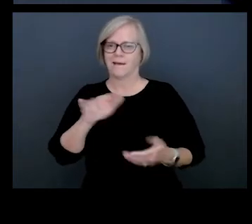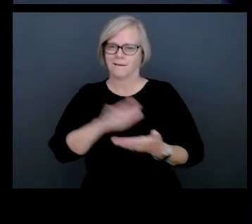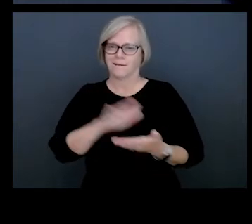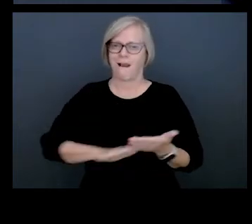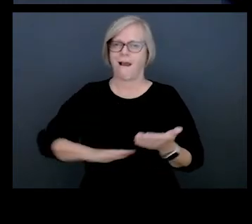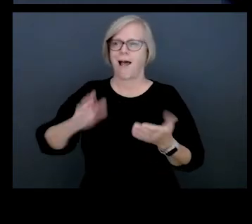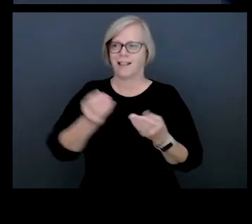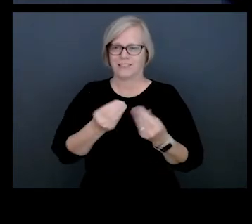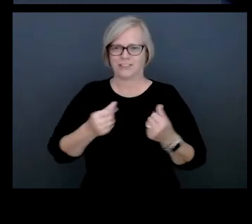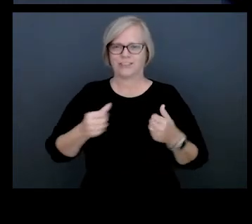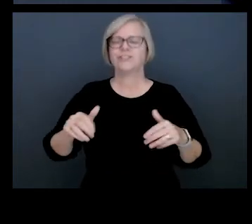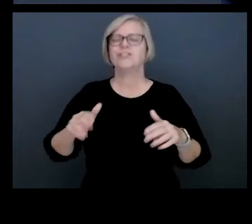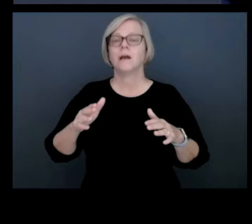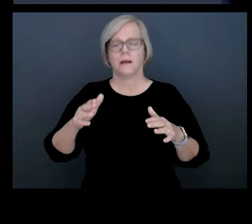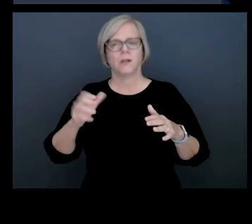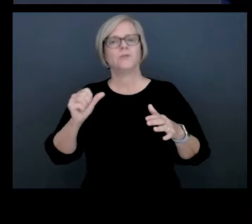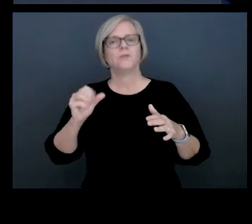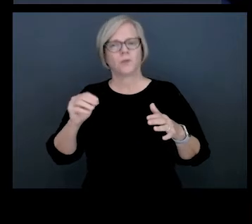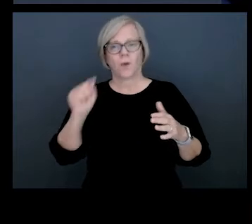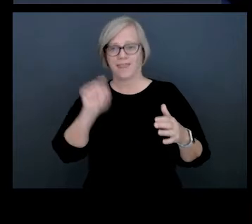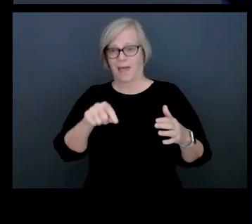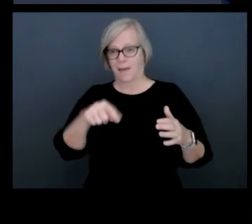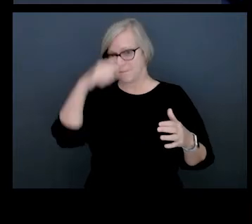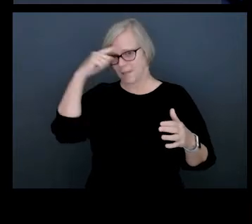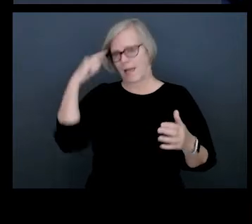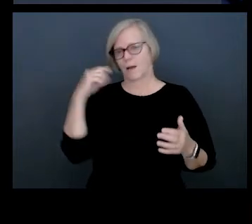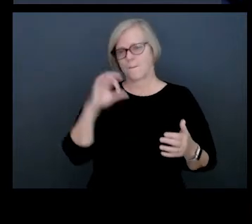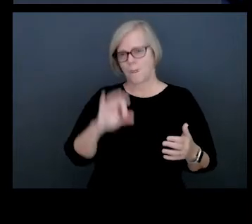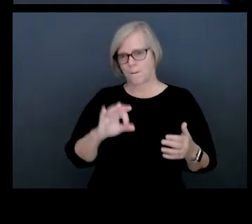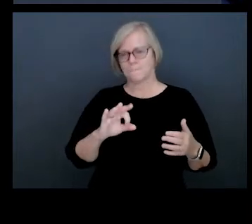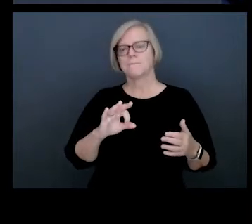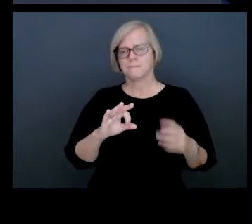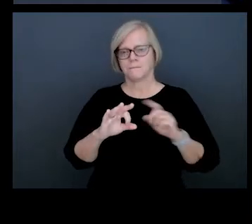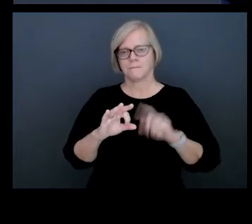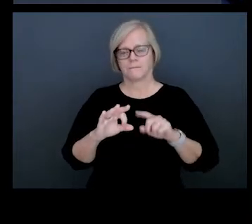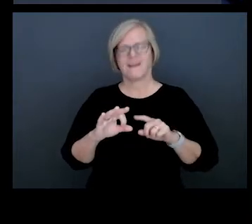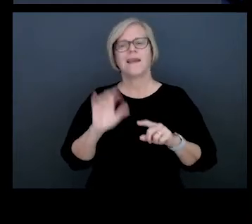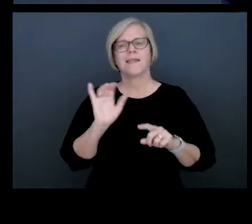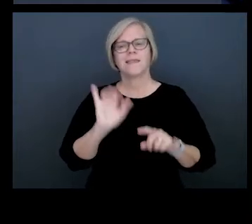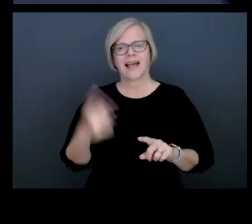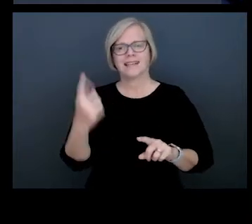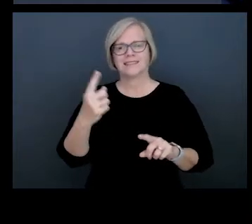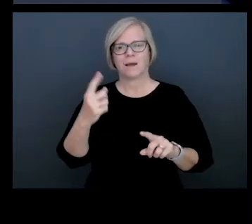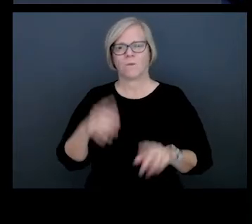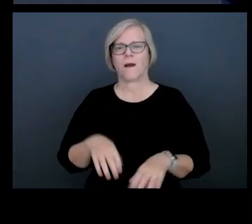and I'm seeing that this black marker right here, this is going to be someone opening up a coffee shop.